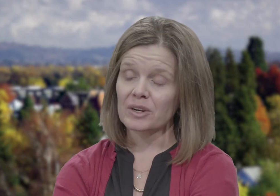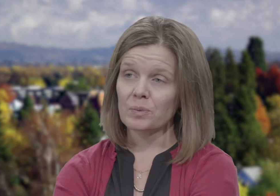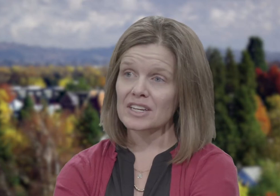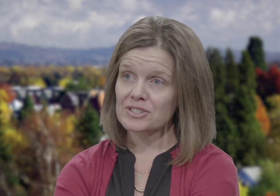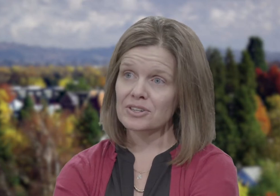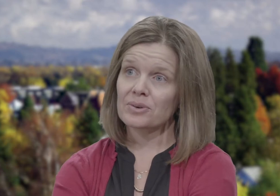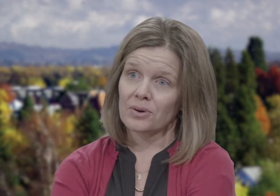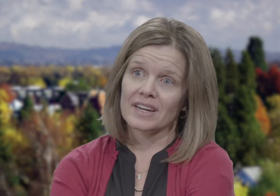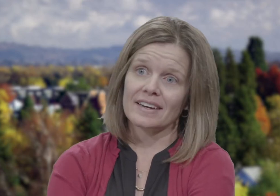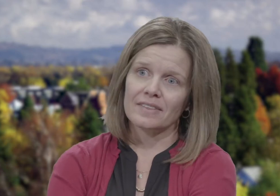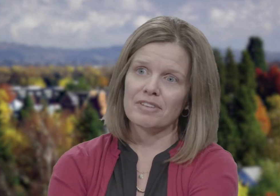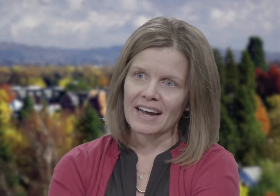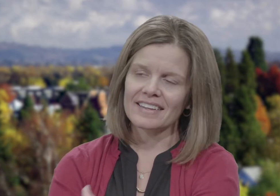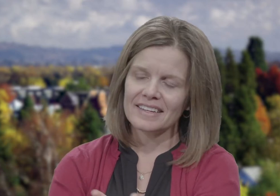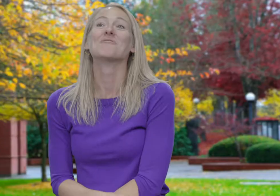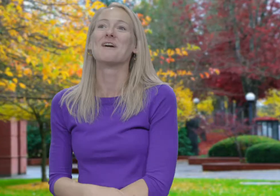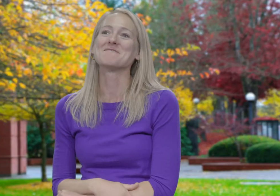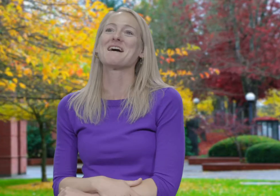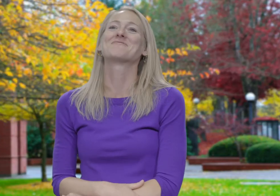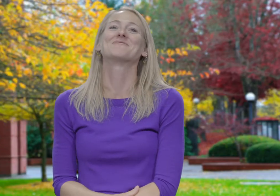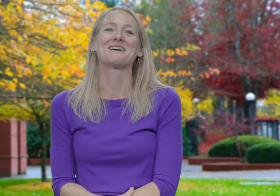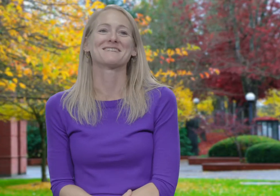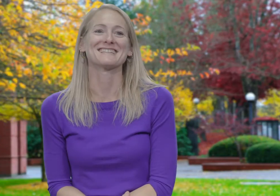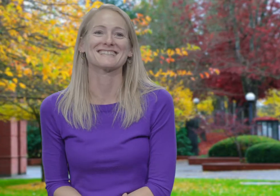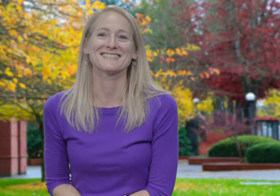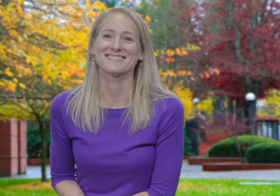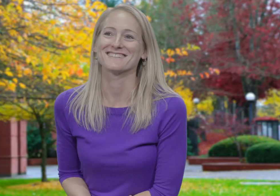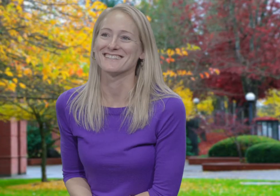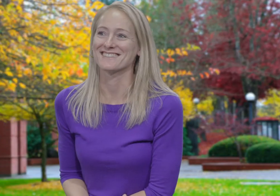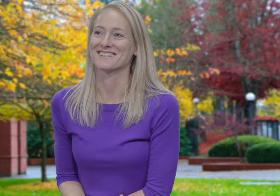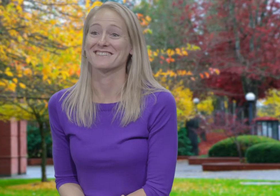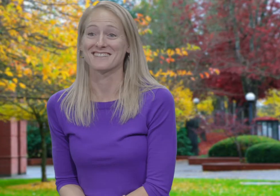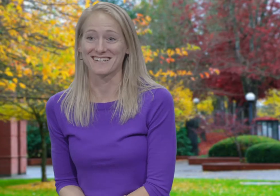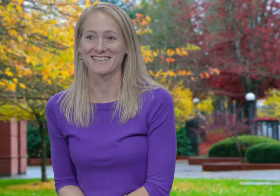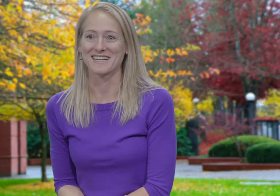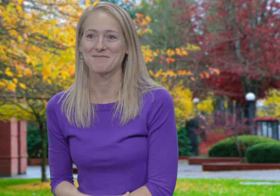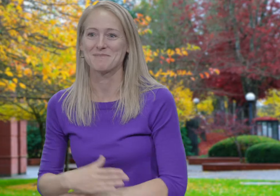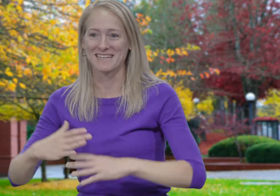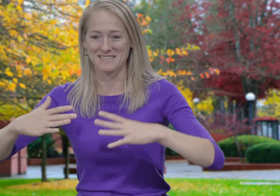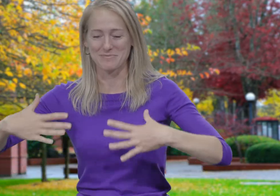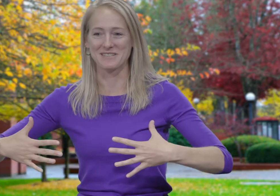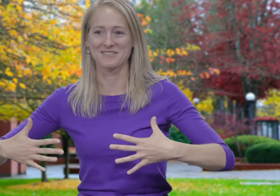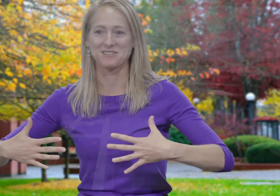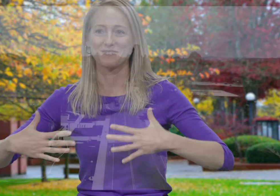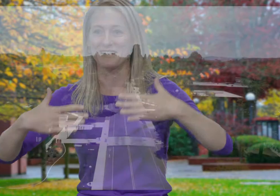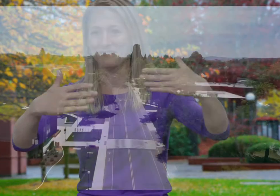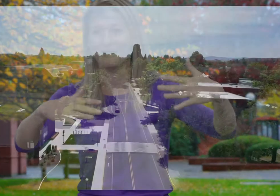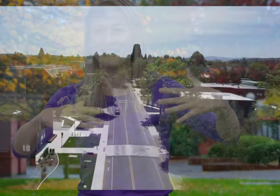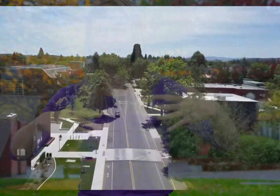One of my favorite things to do is to go to soccer games because the bleachers face west and I think the soccer games start around